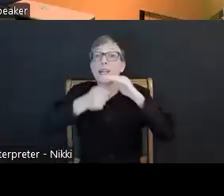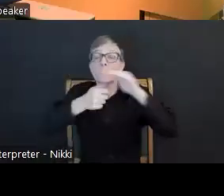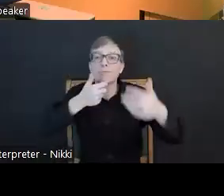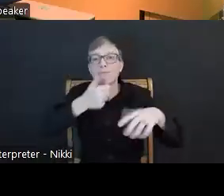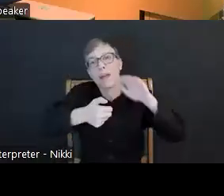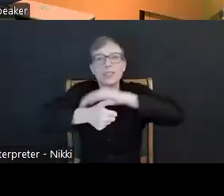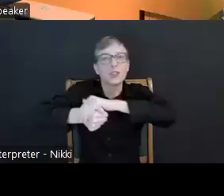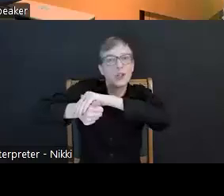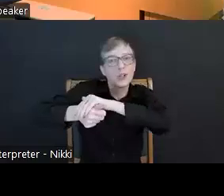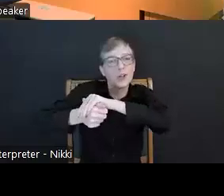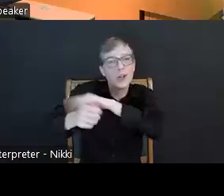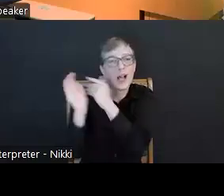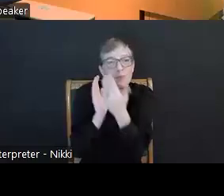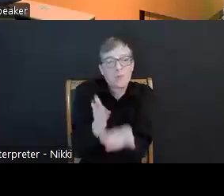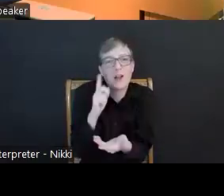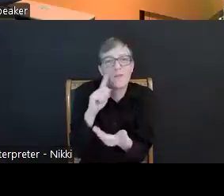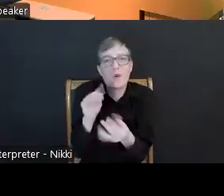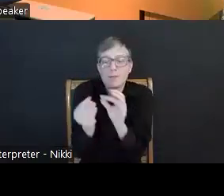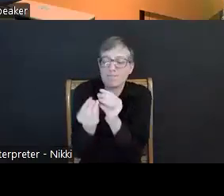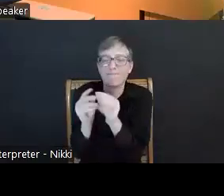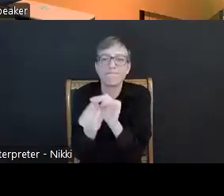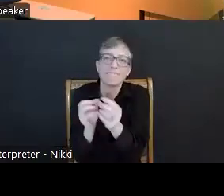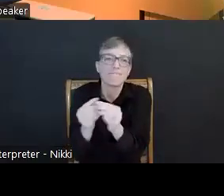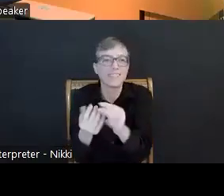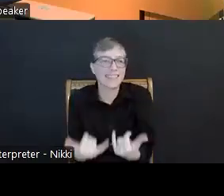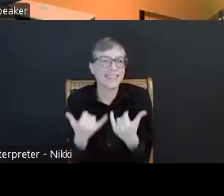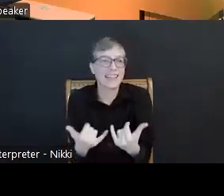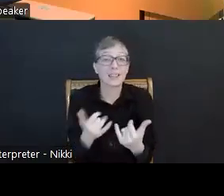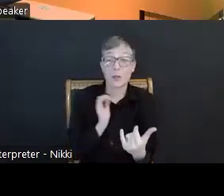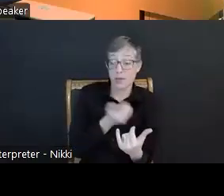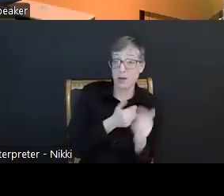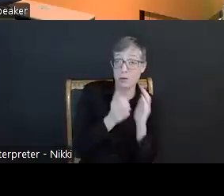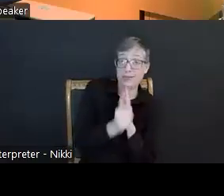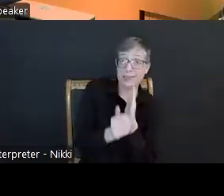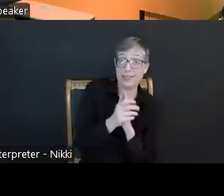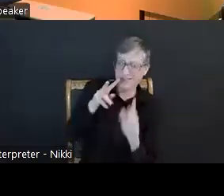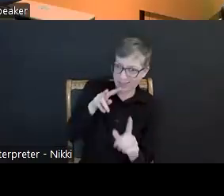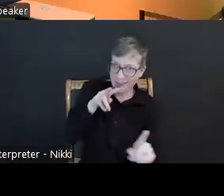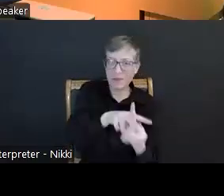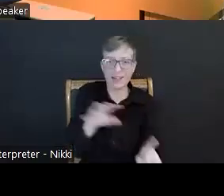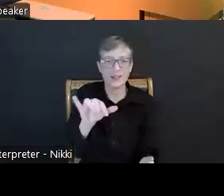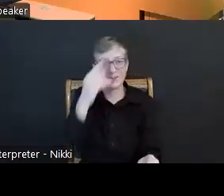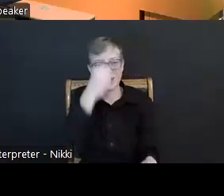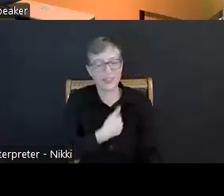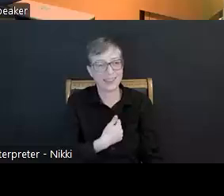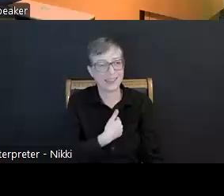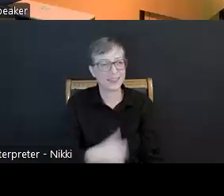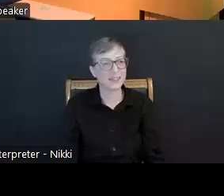our own skills as well and I think as a team too we make an effort to be supportive of one another